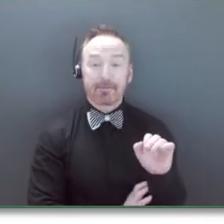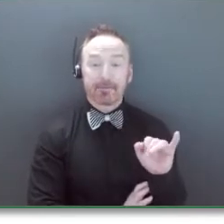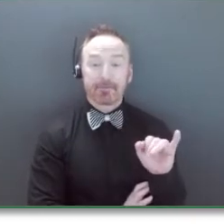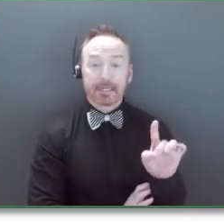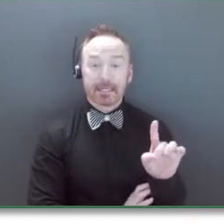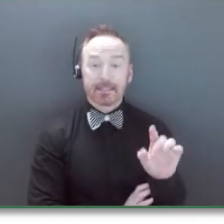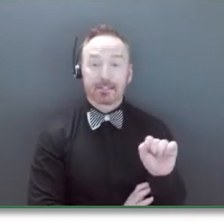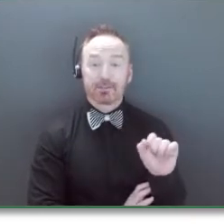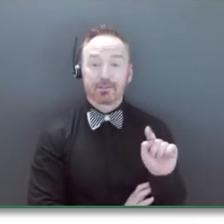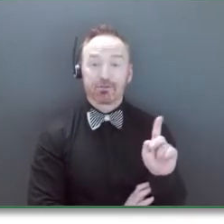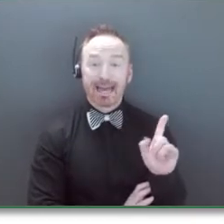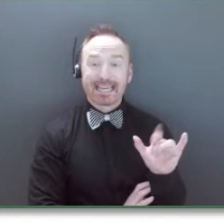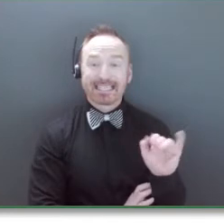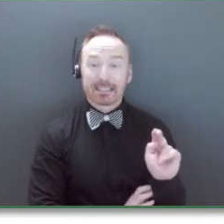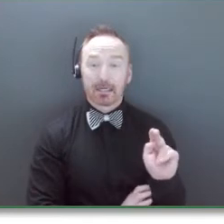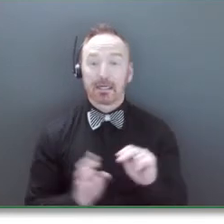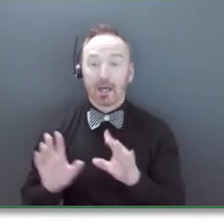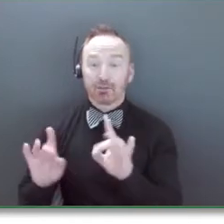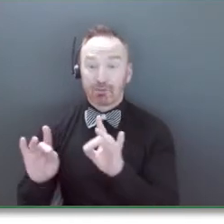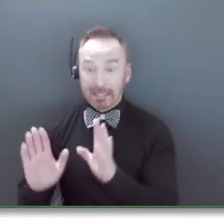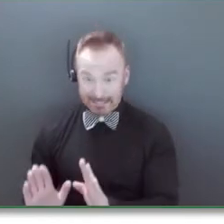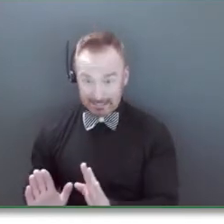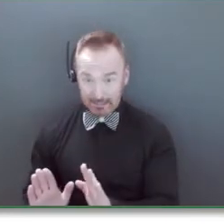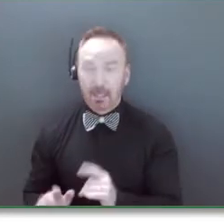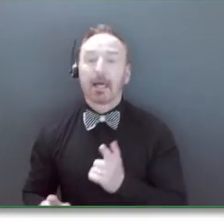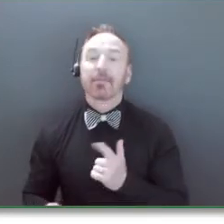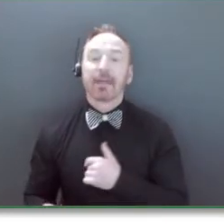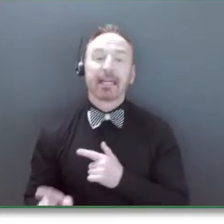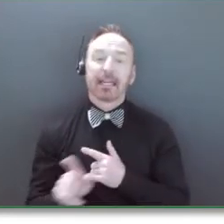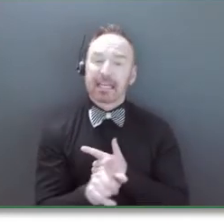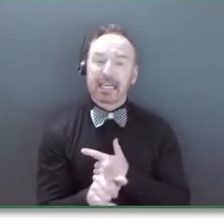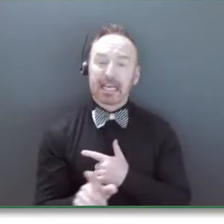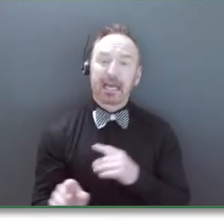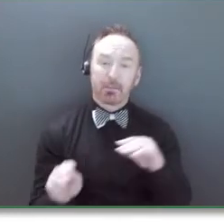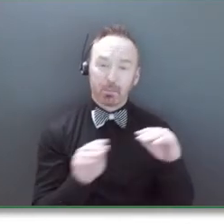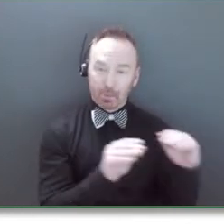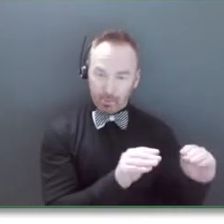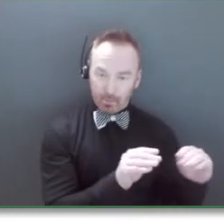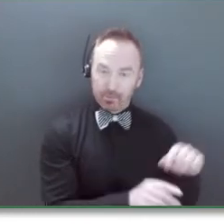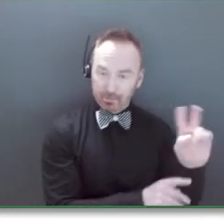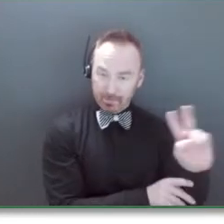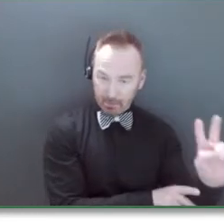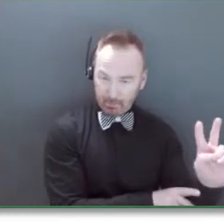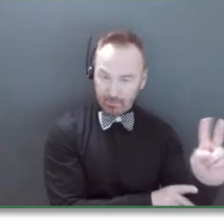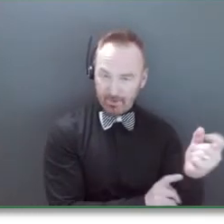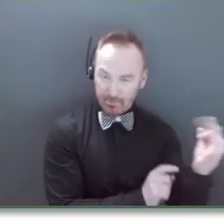Vancouver for several years. When he moved back to Australia